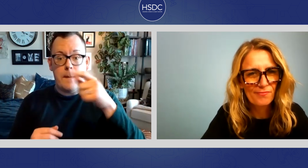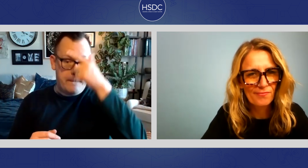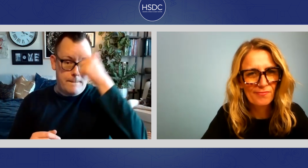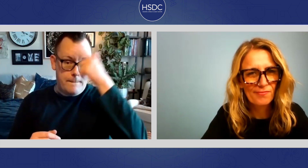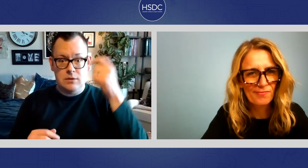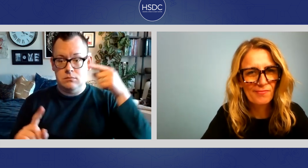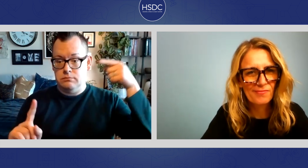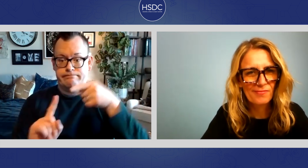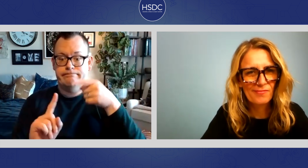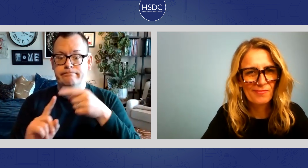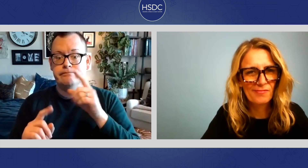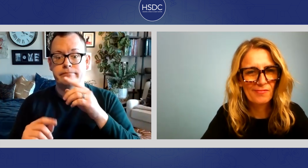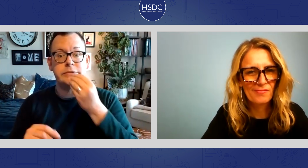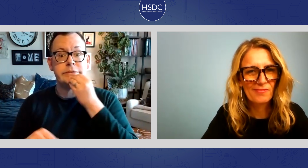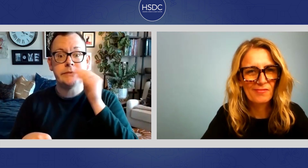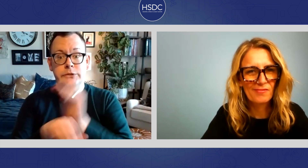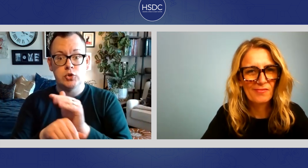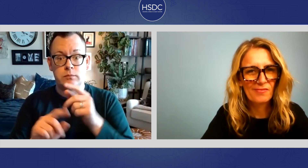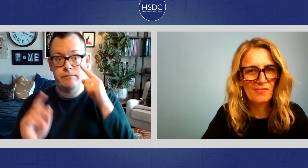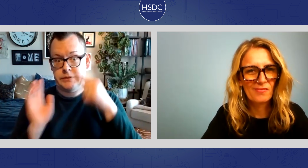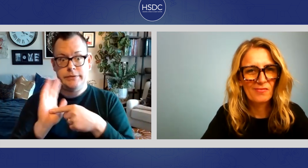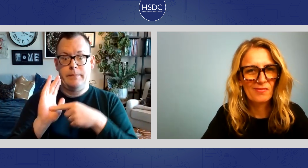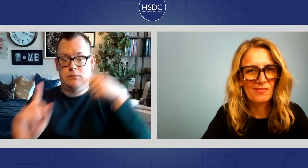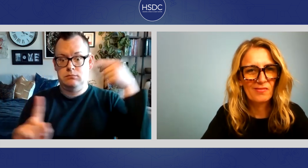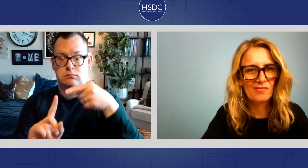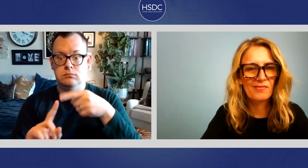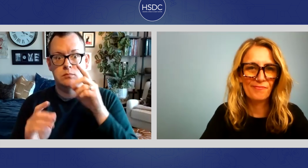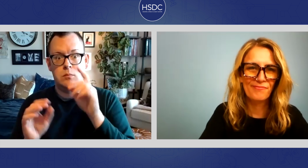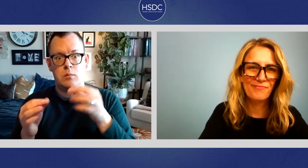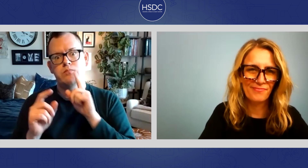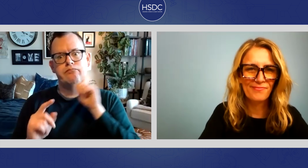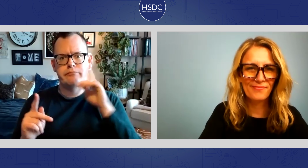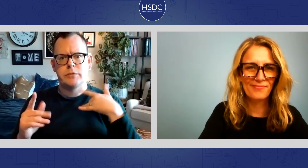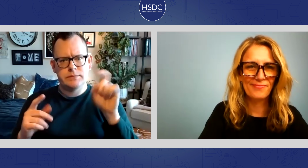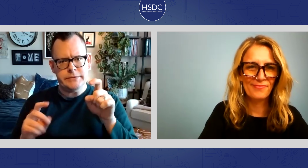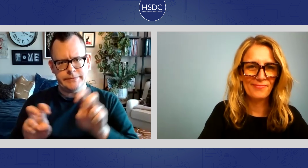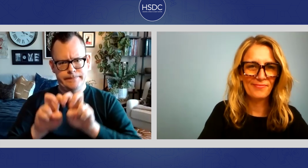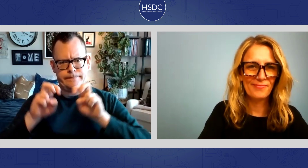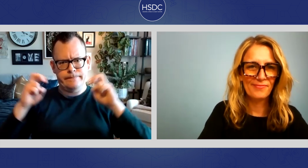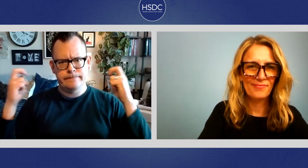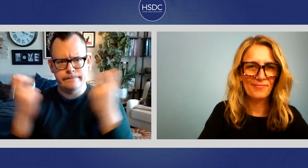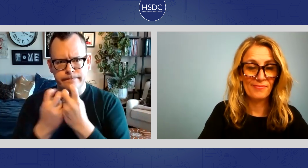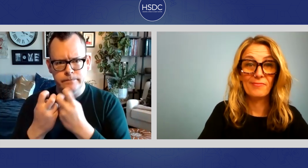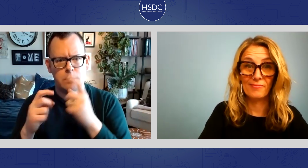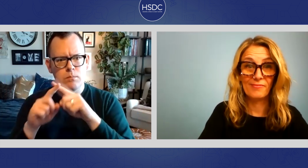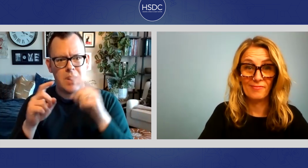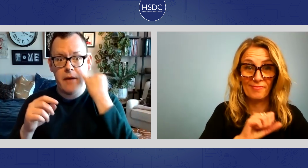Good question. Because for dinner gatherings, you want to be in the round.